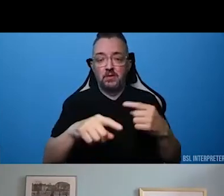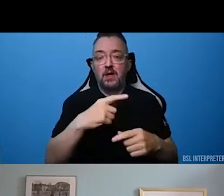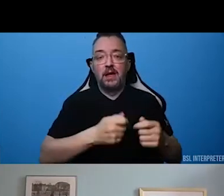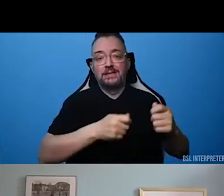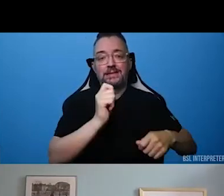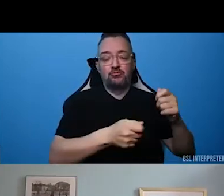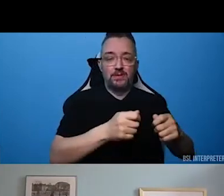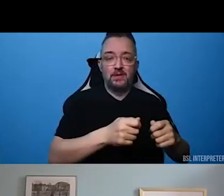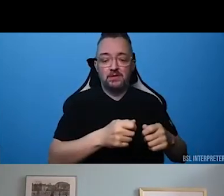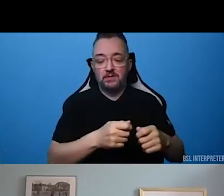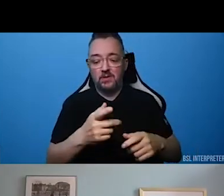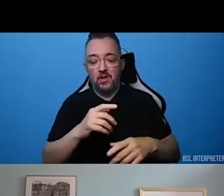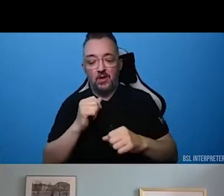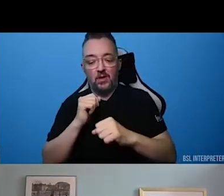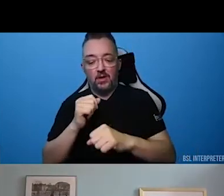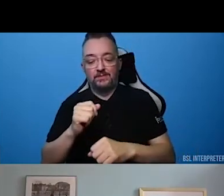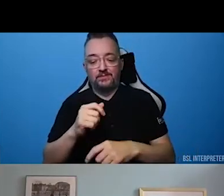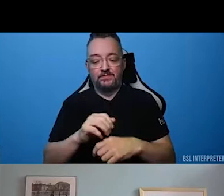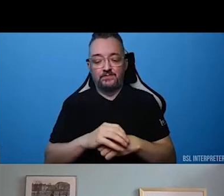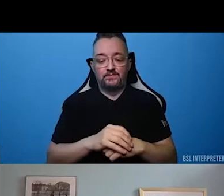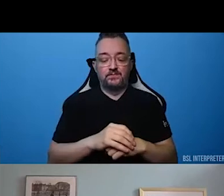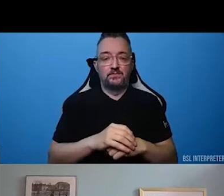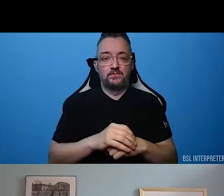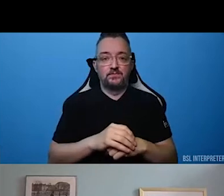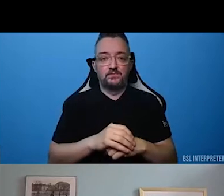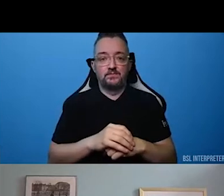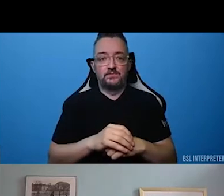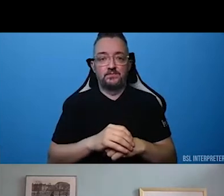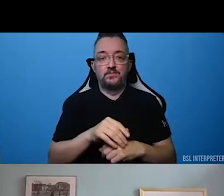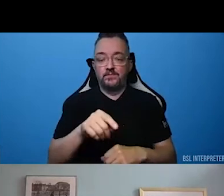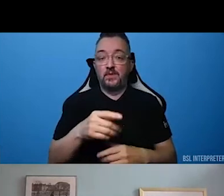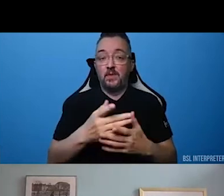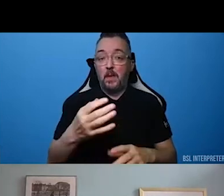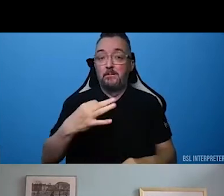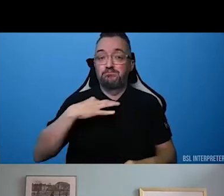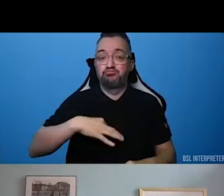as 'slave cloth.' So these were profits made quite literally